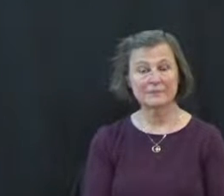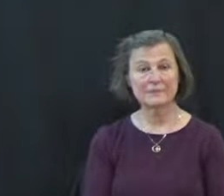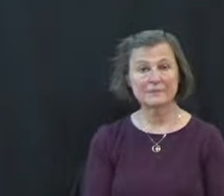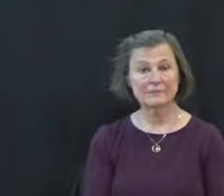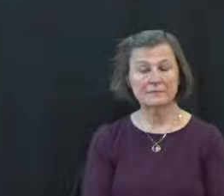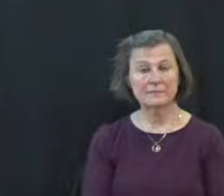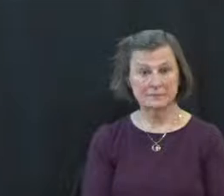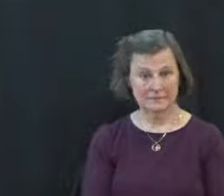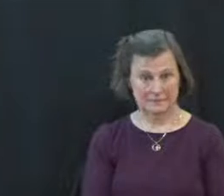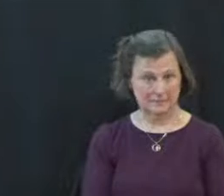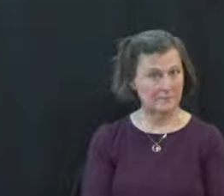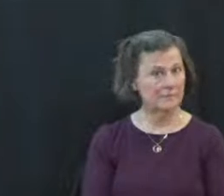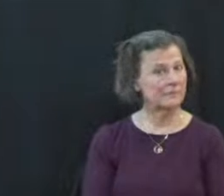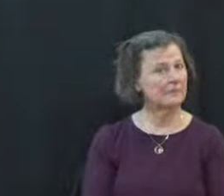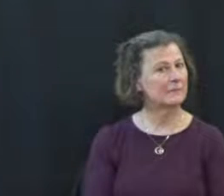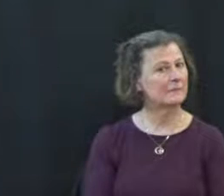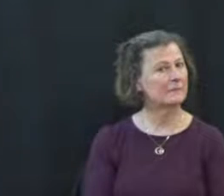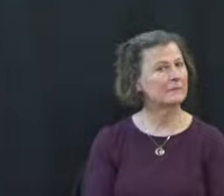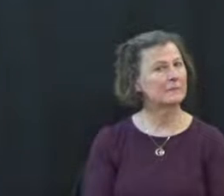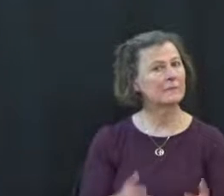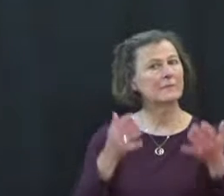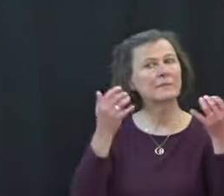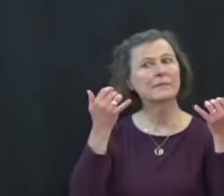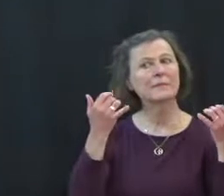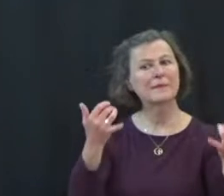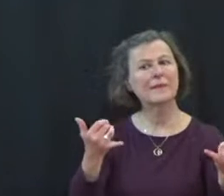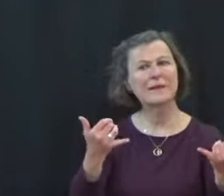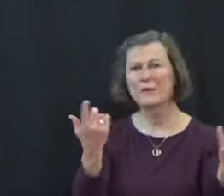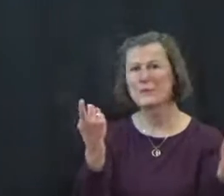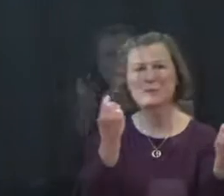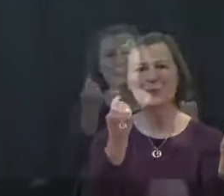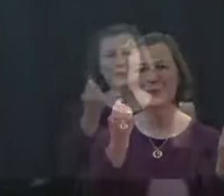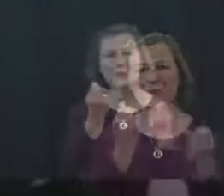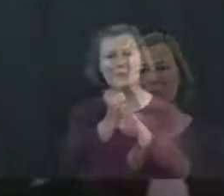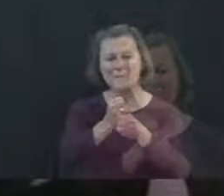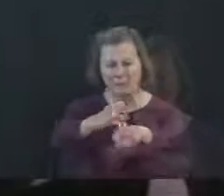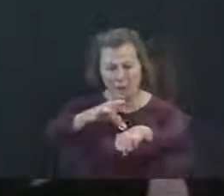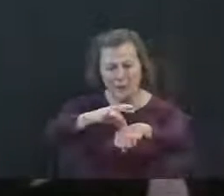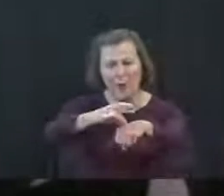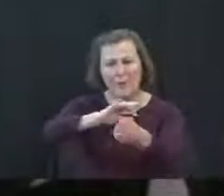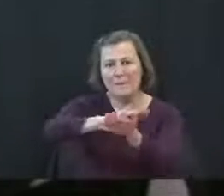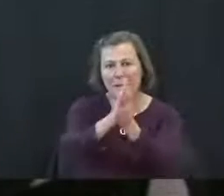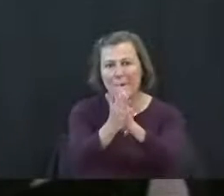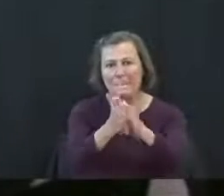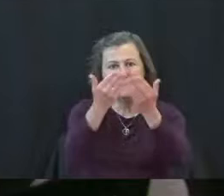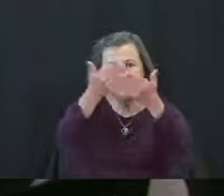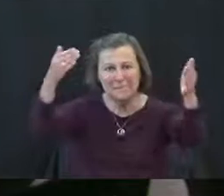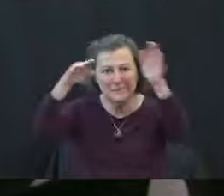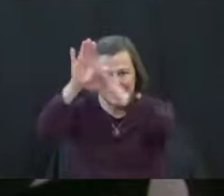Let us make this earth a heaven right here right now.